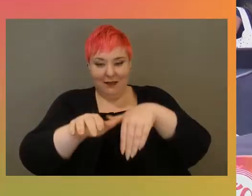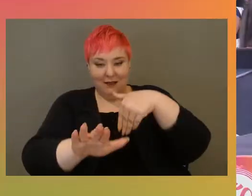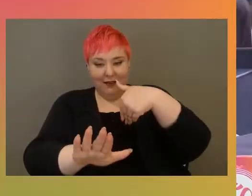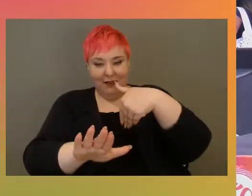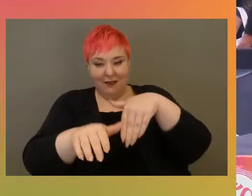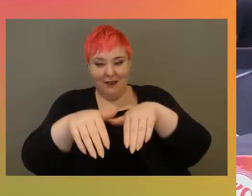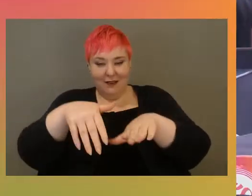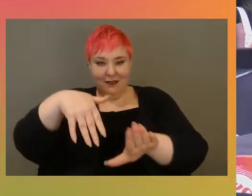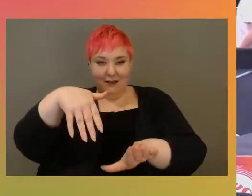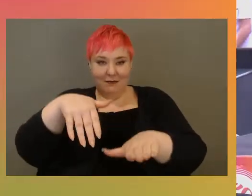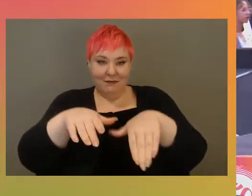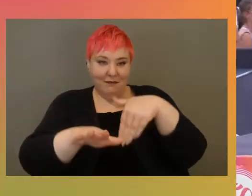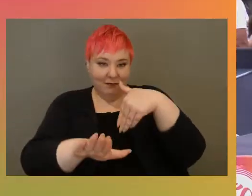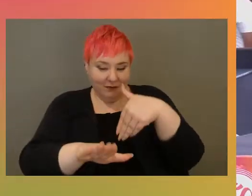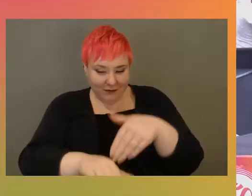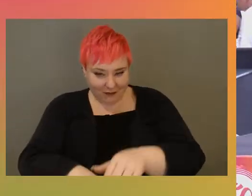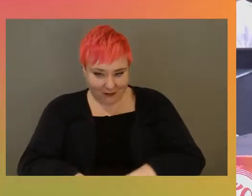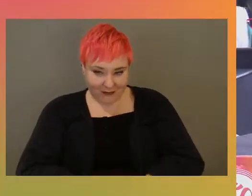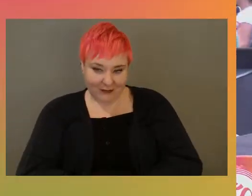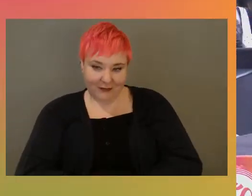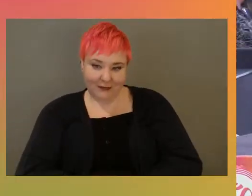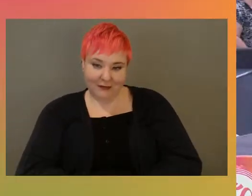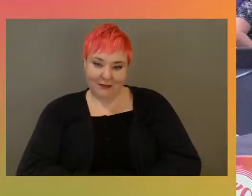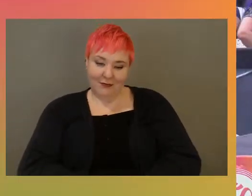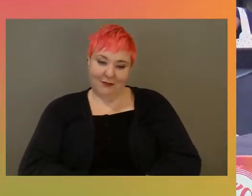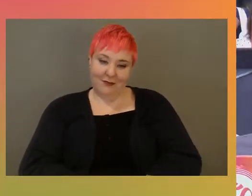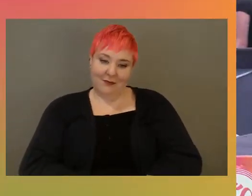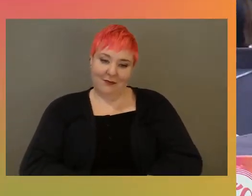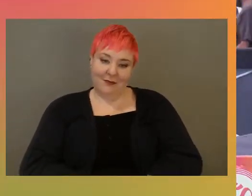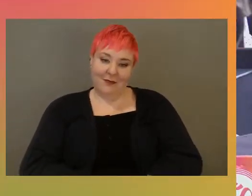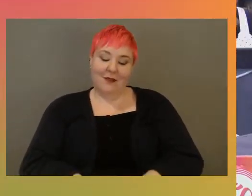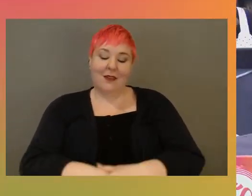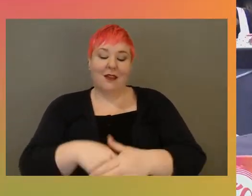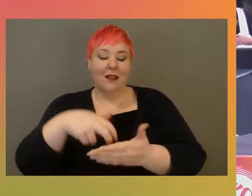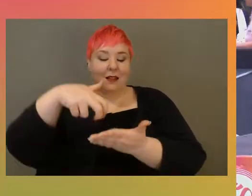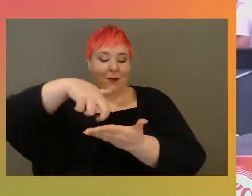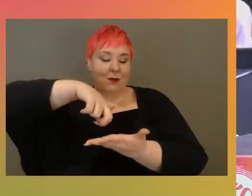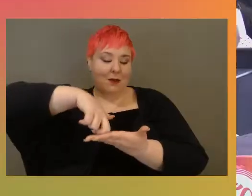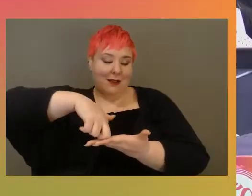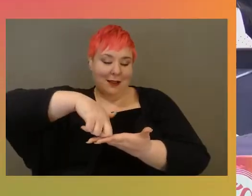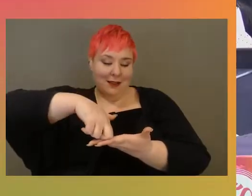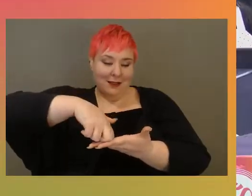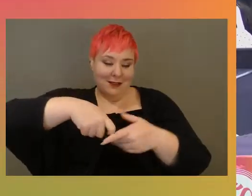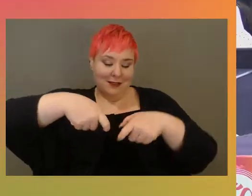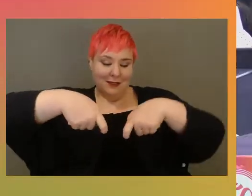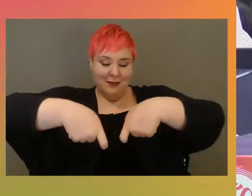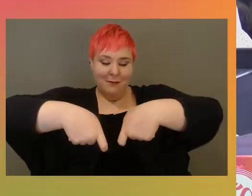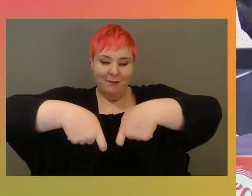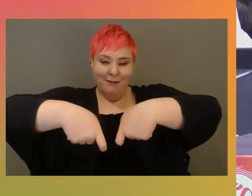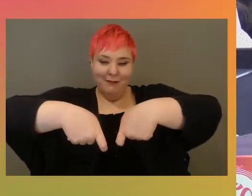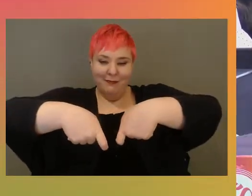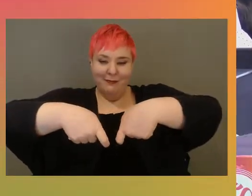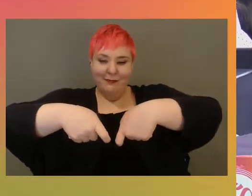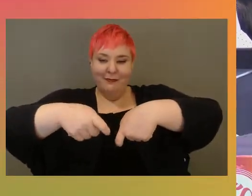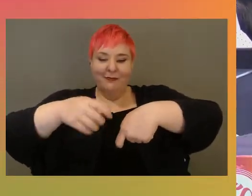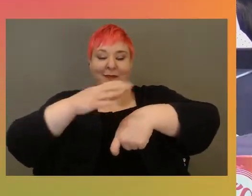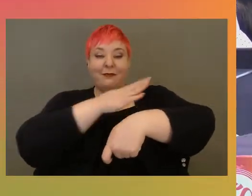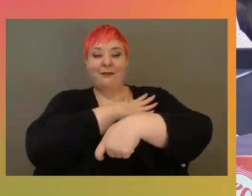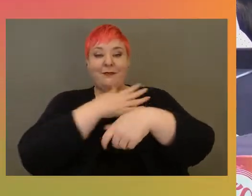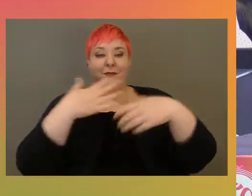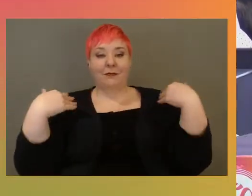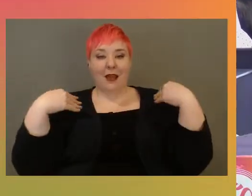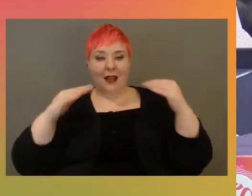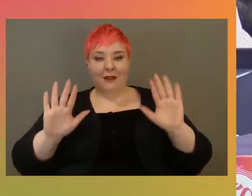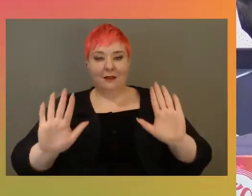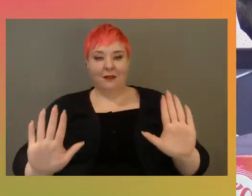THE OTHER, THEN BEND AND